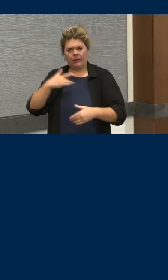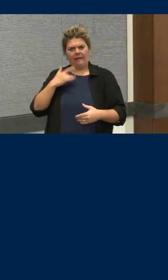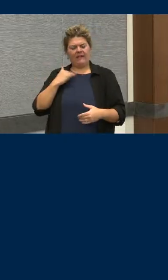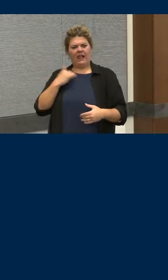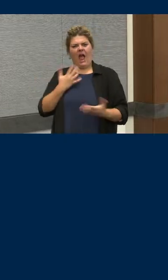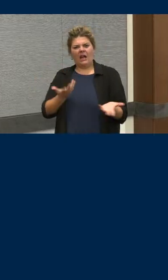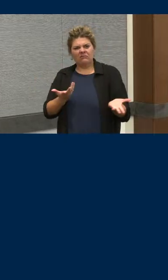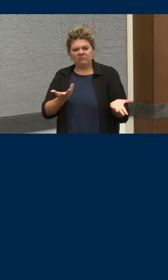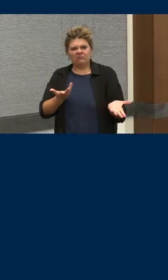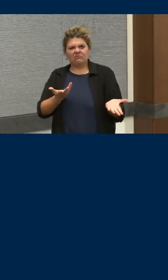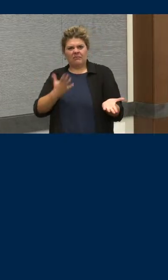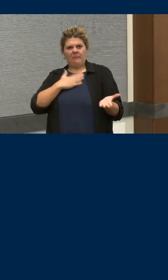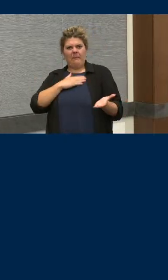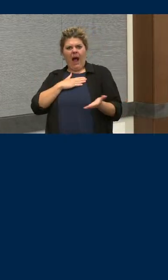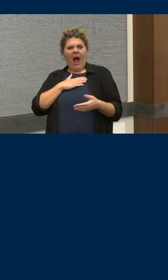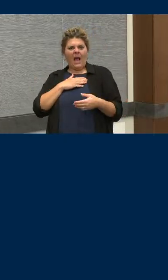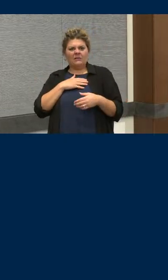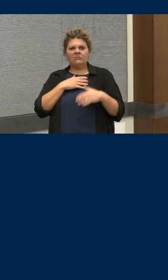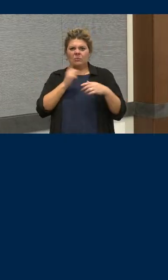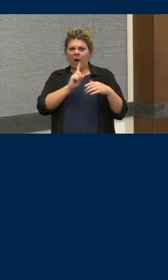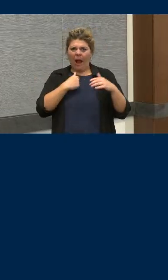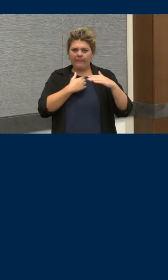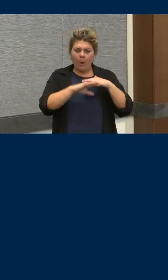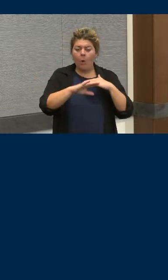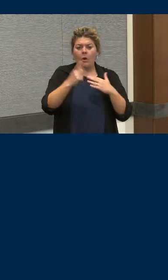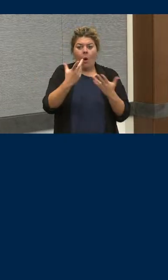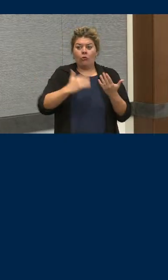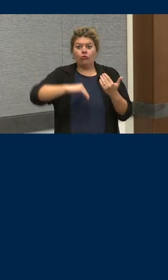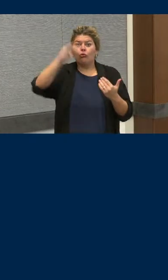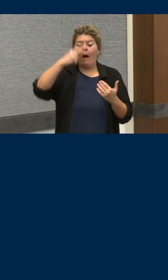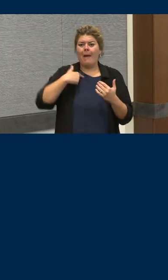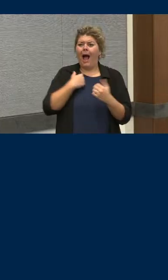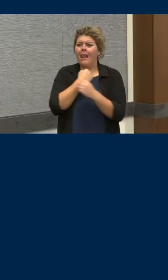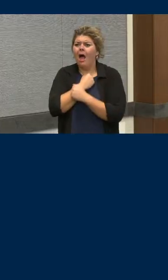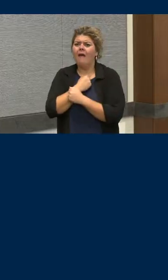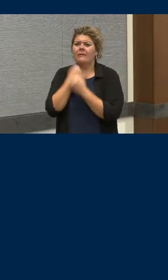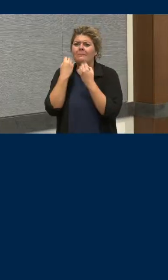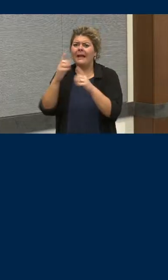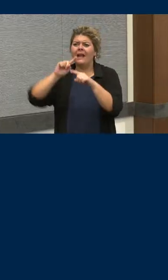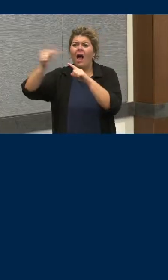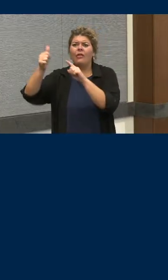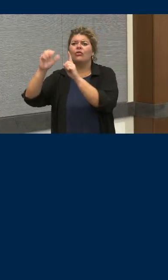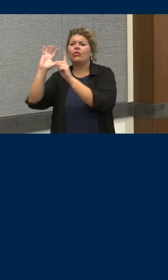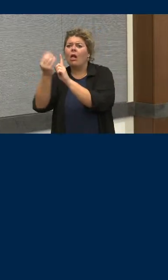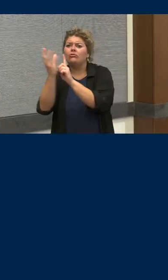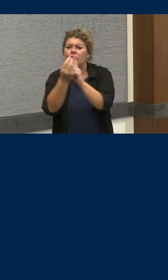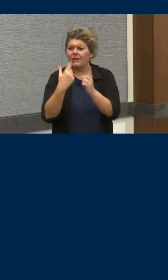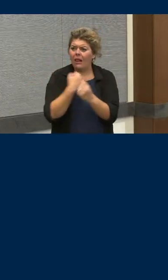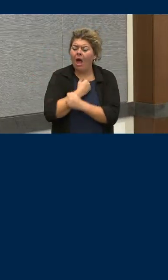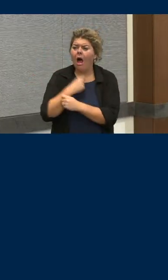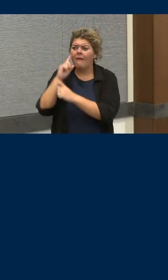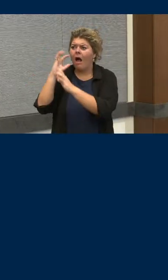grew up loving cultural variety. In either case, to broaden his